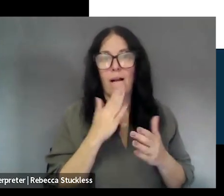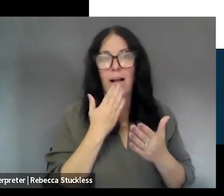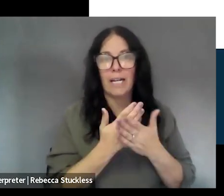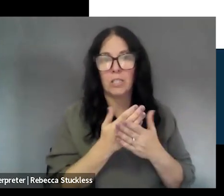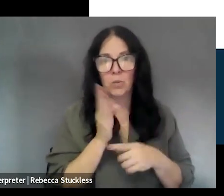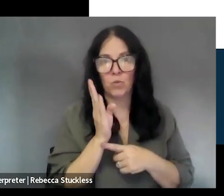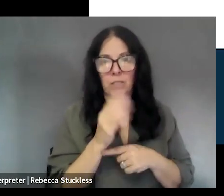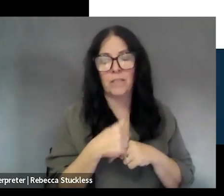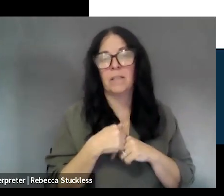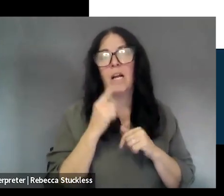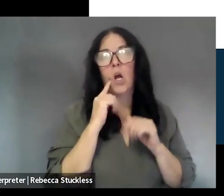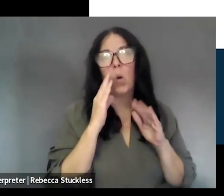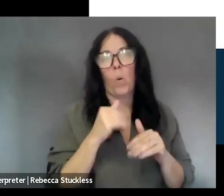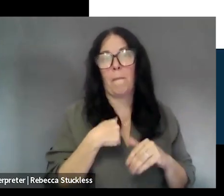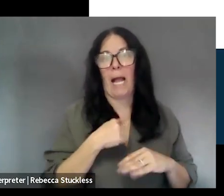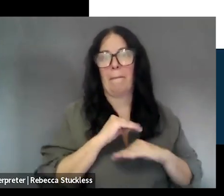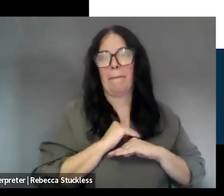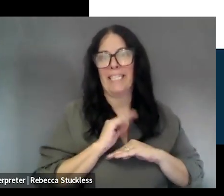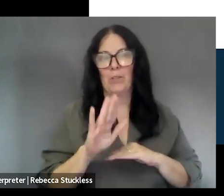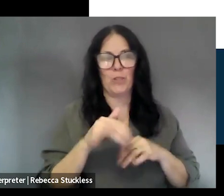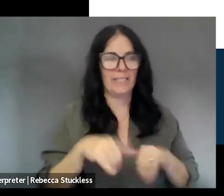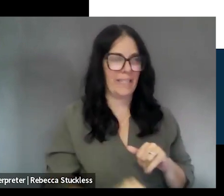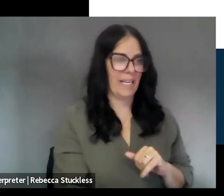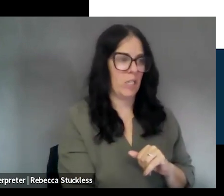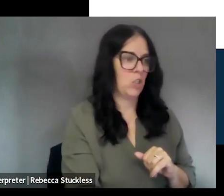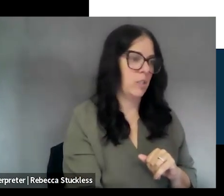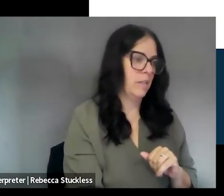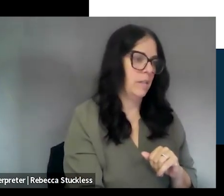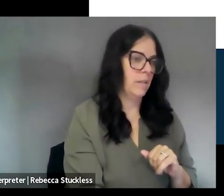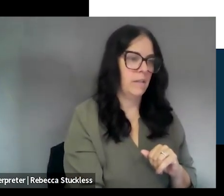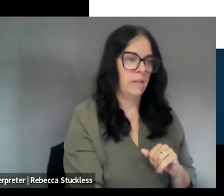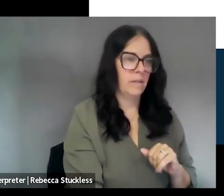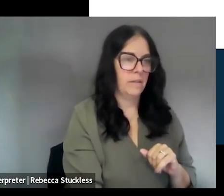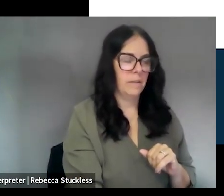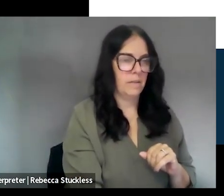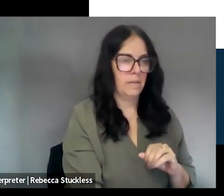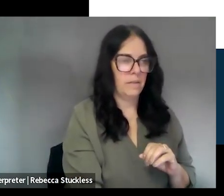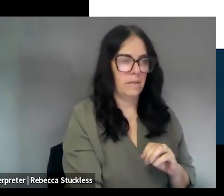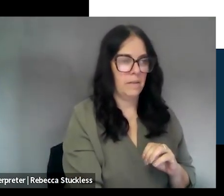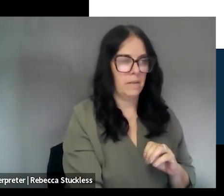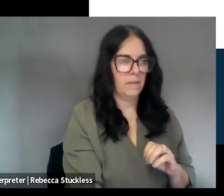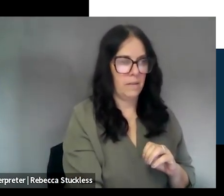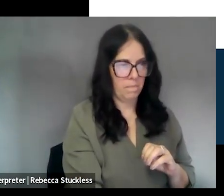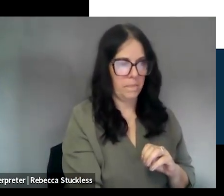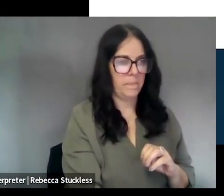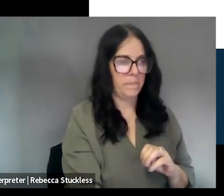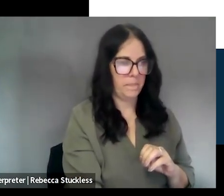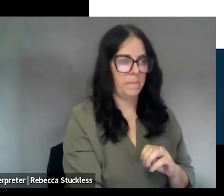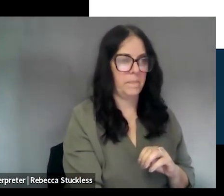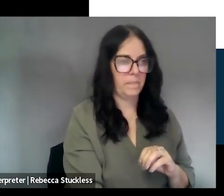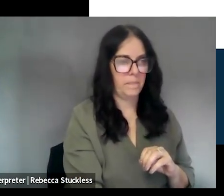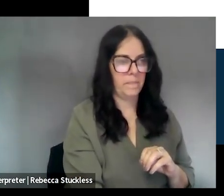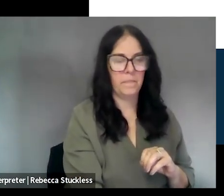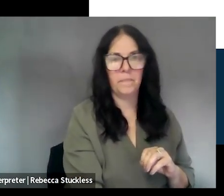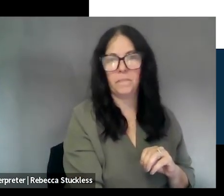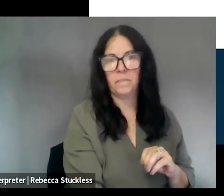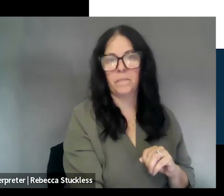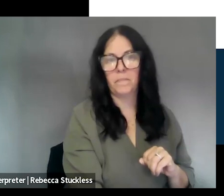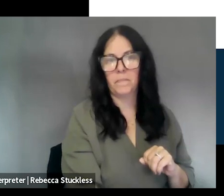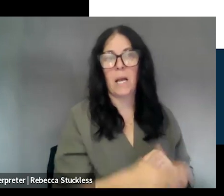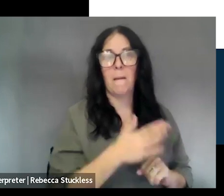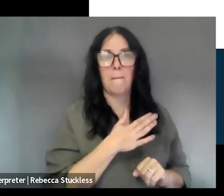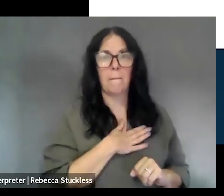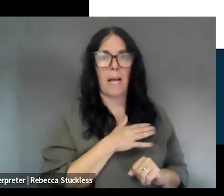can meet that standard. So, yes, so uh my title for now is Patients as Active Inquirers, Gender, ASD,